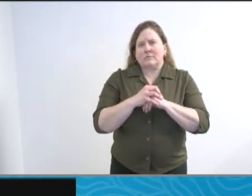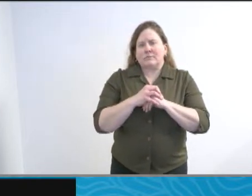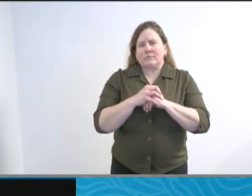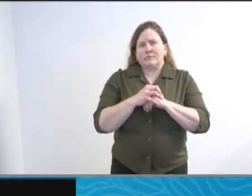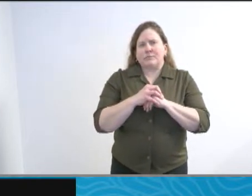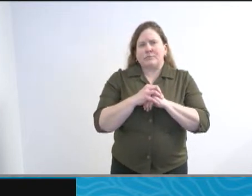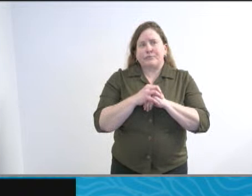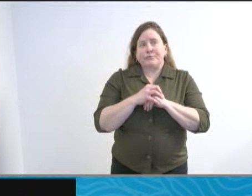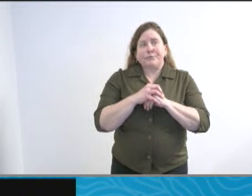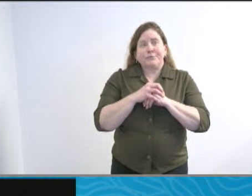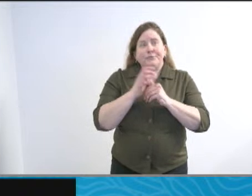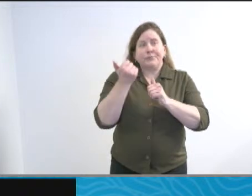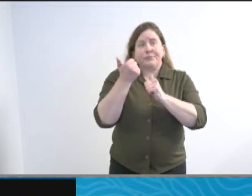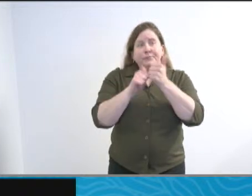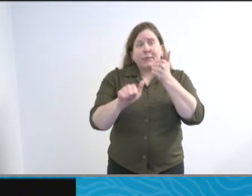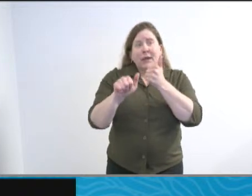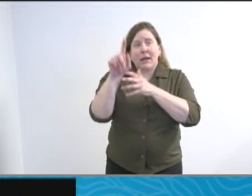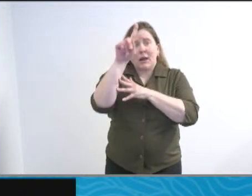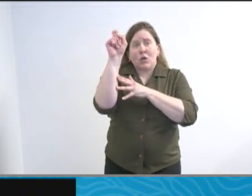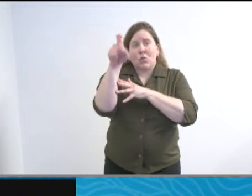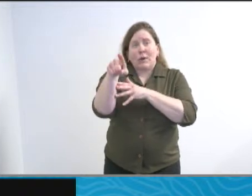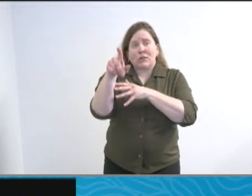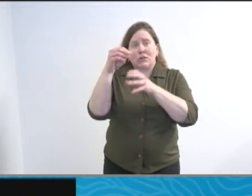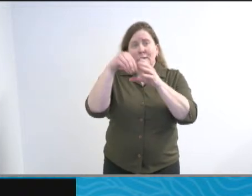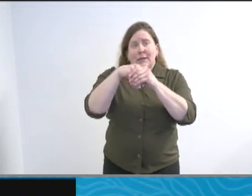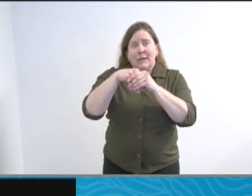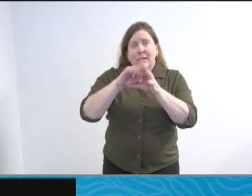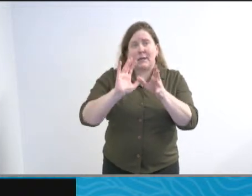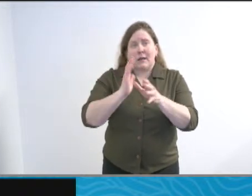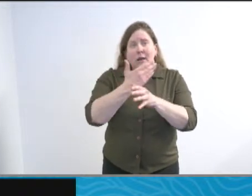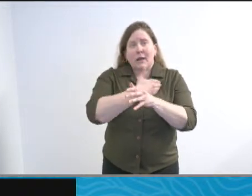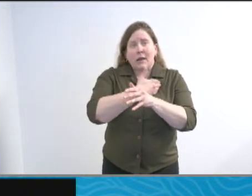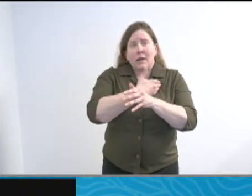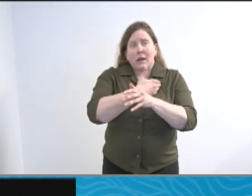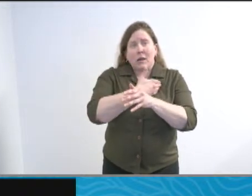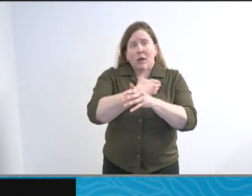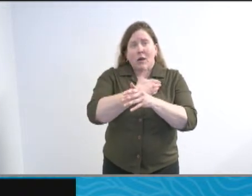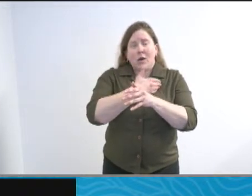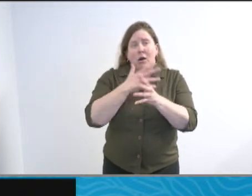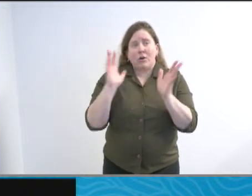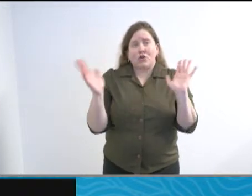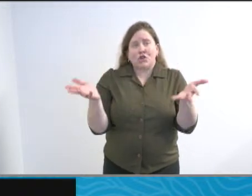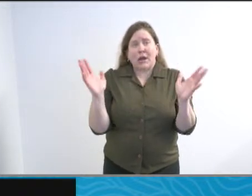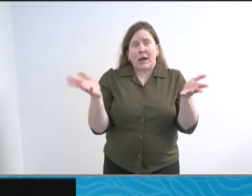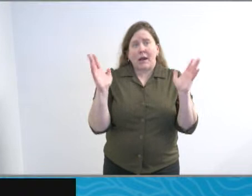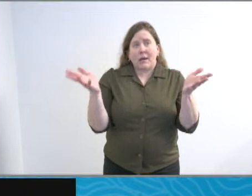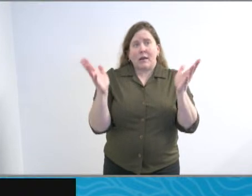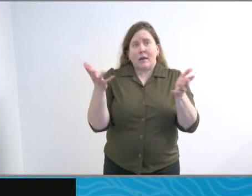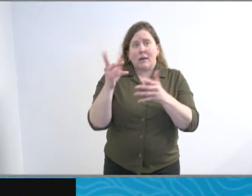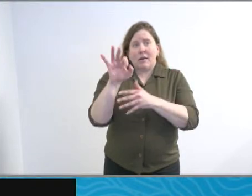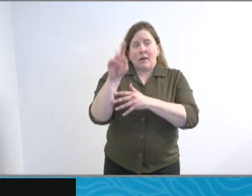any questions in our chat, I don't see any currently, but I am gonna give a little bit of a wait time